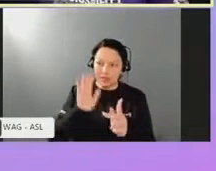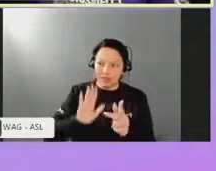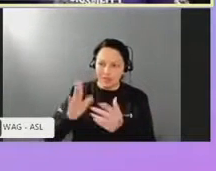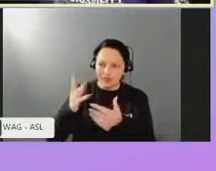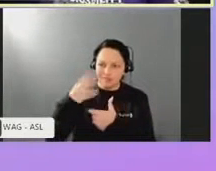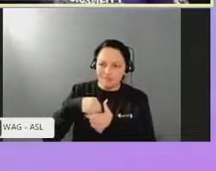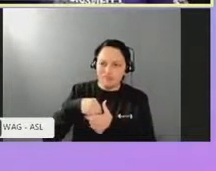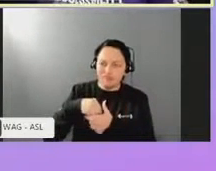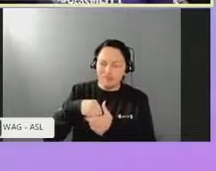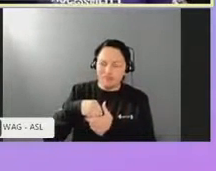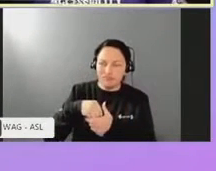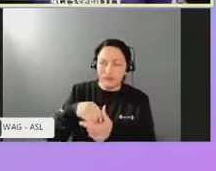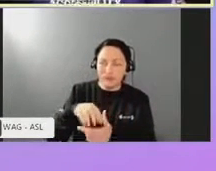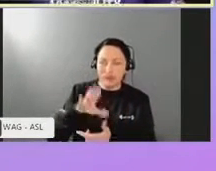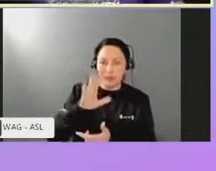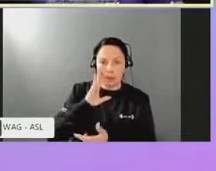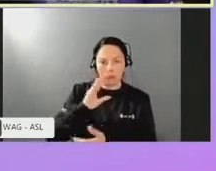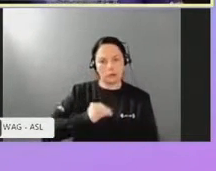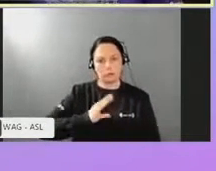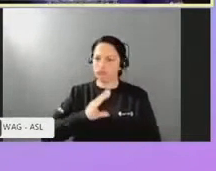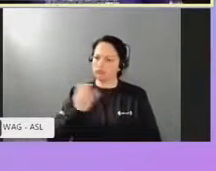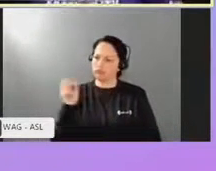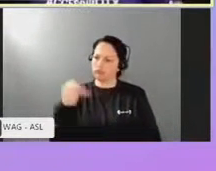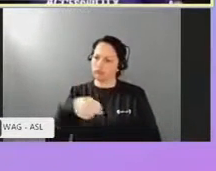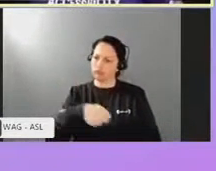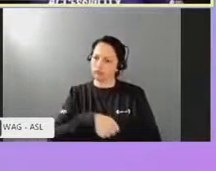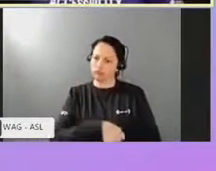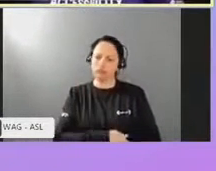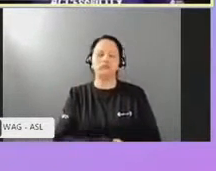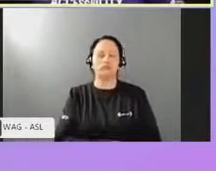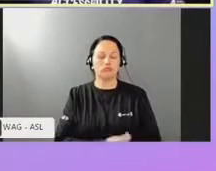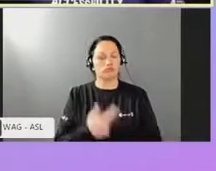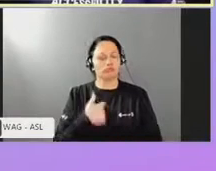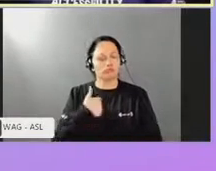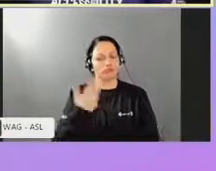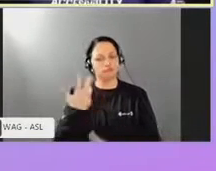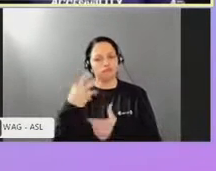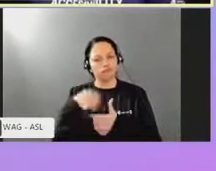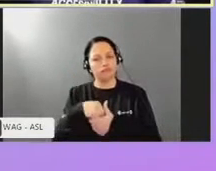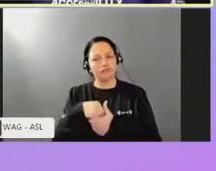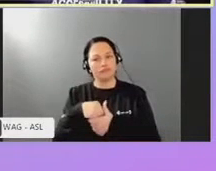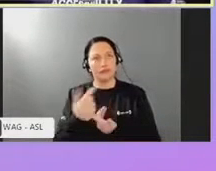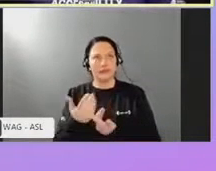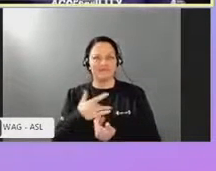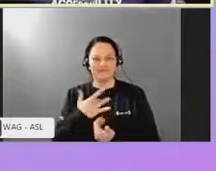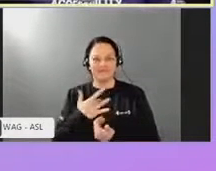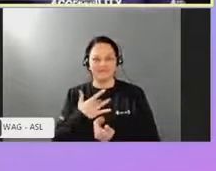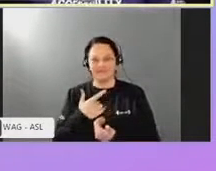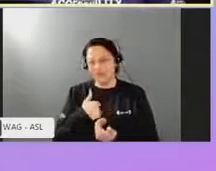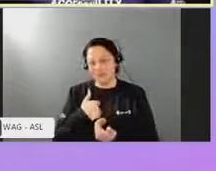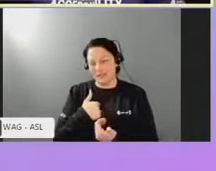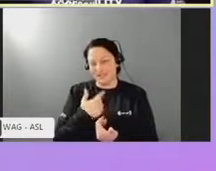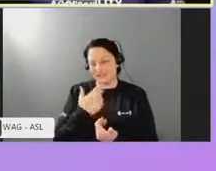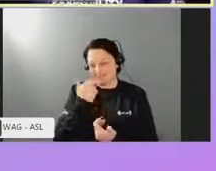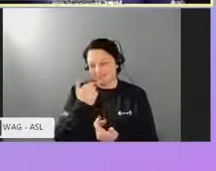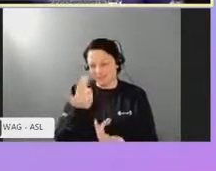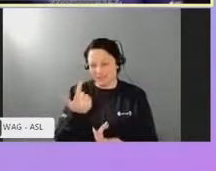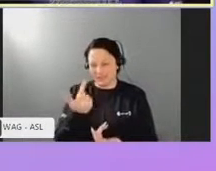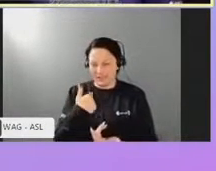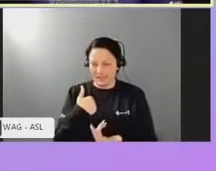research like that is that when you ask most people if they're inclusive, they're going to be telling very